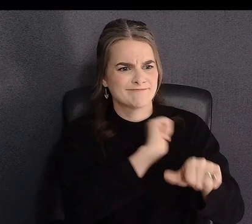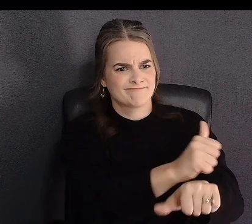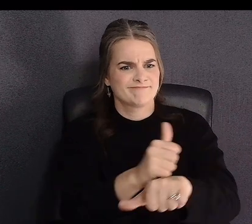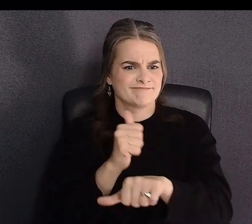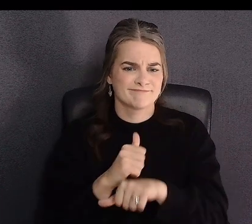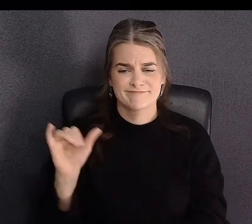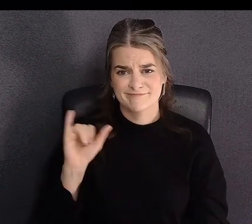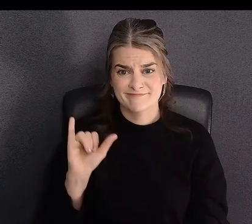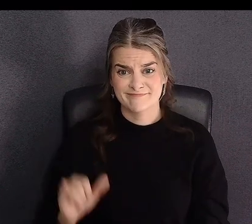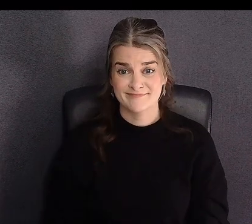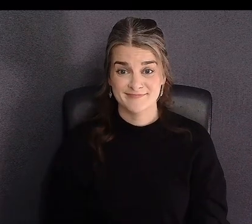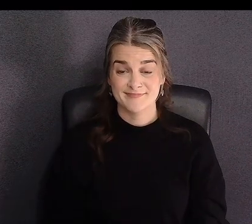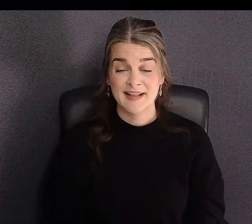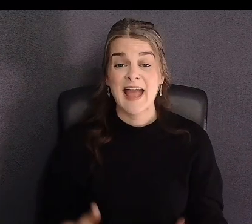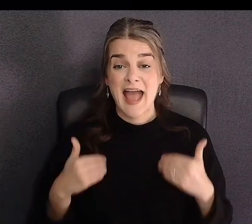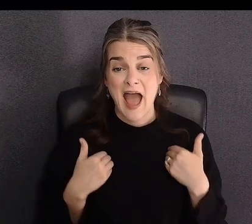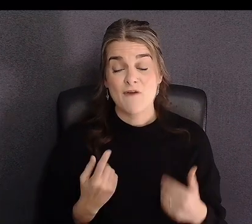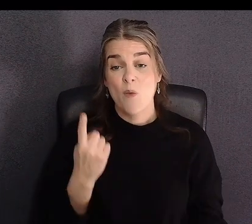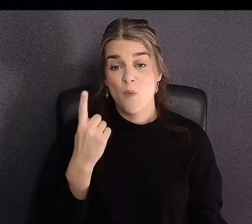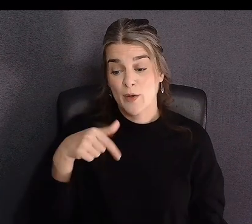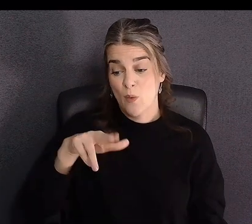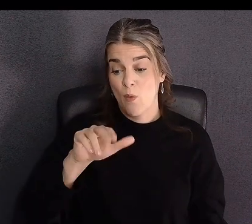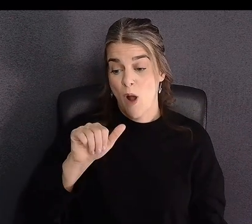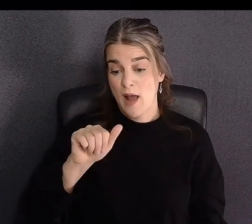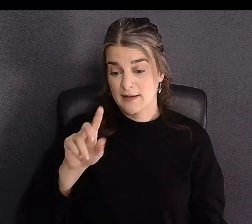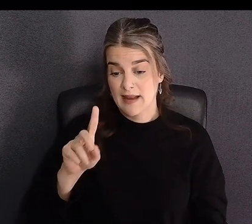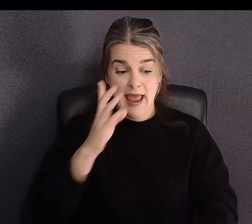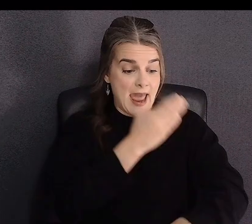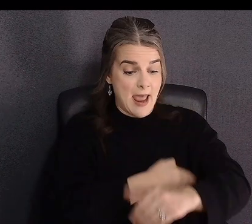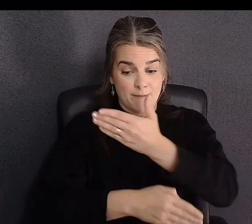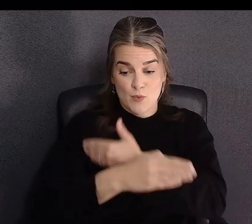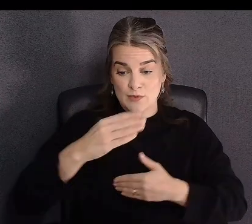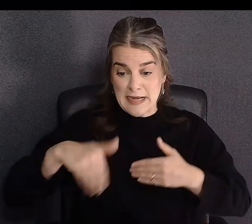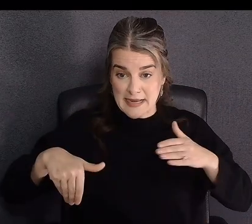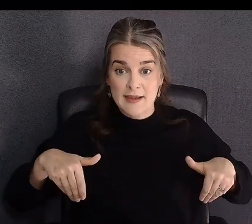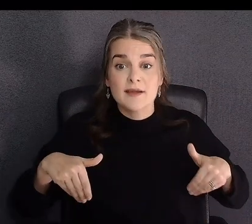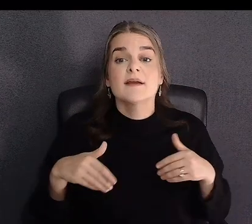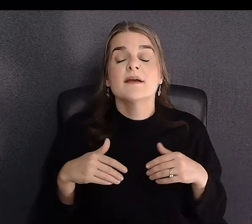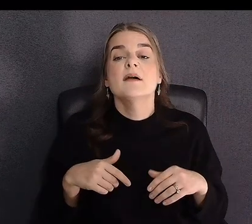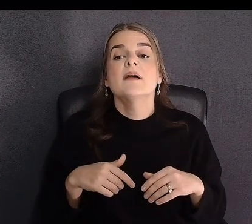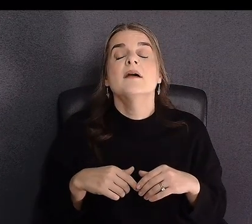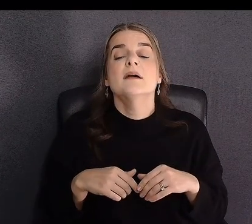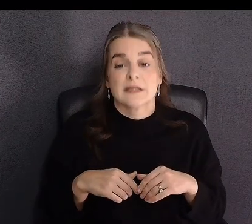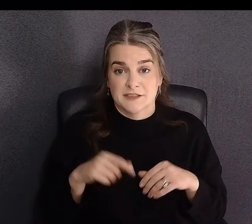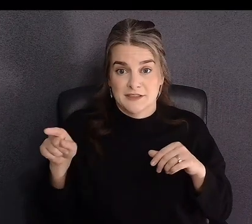We have a quad amputee that does a lot of digital art making-- Without her prosthesis.